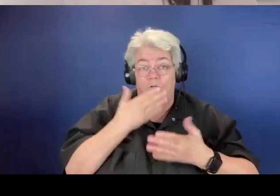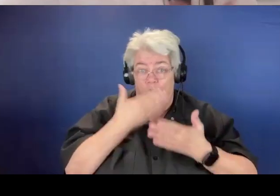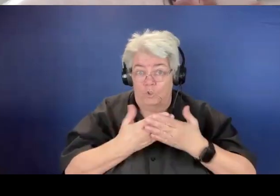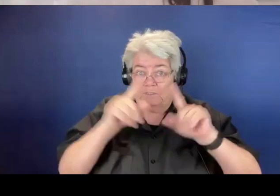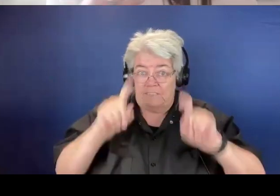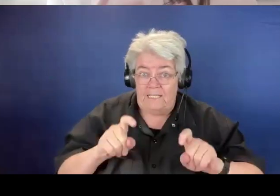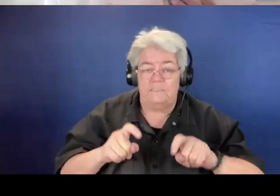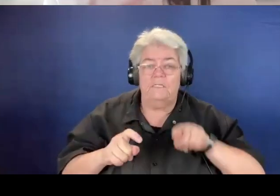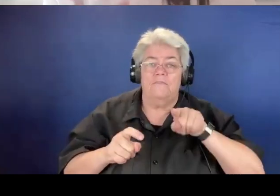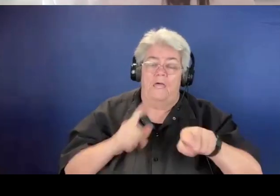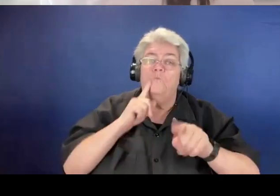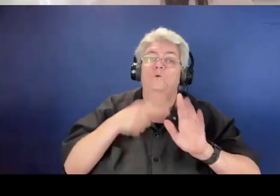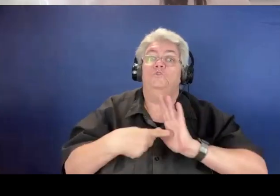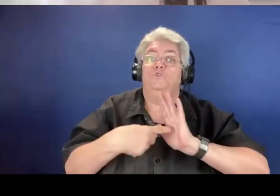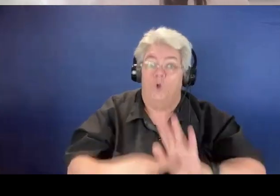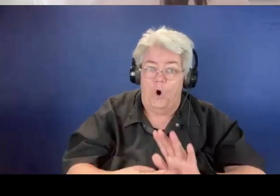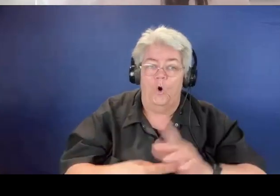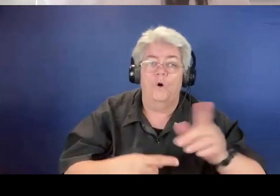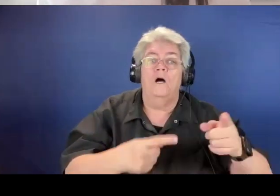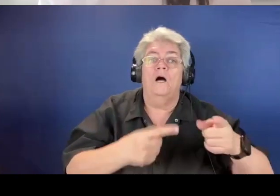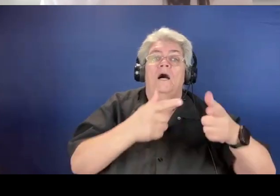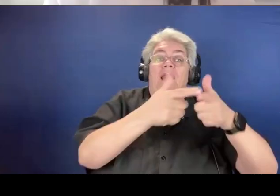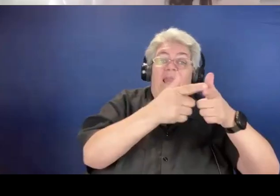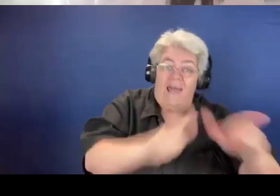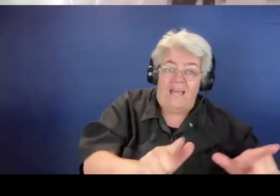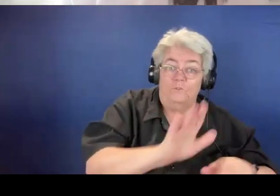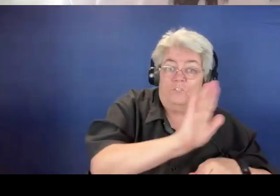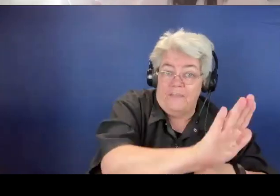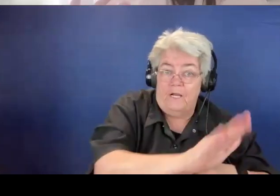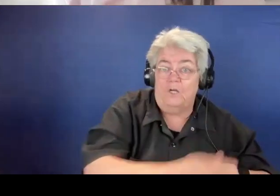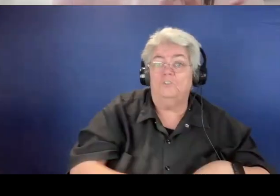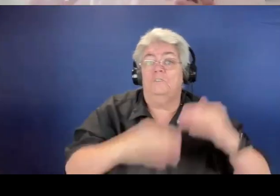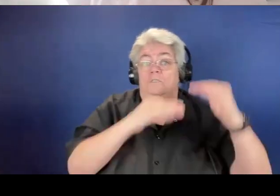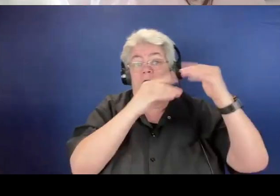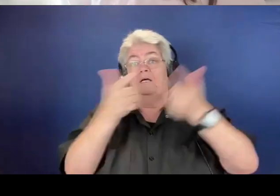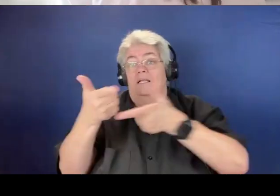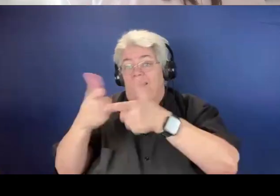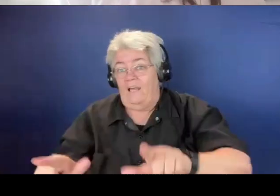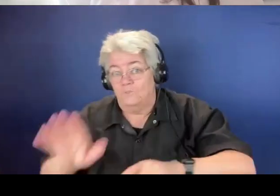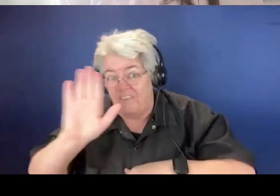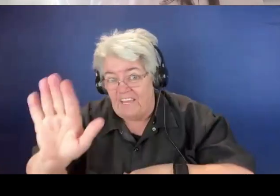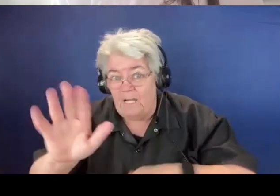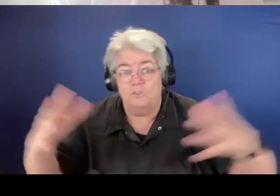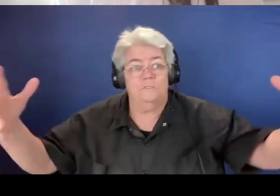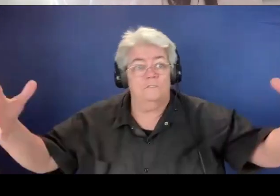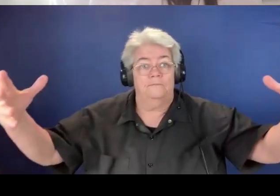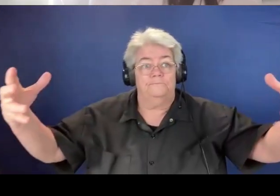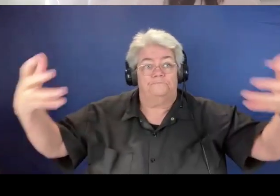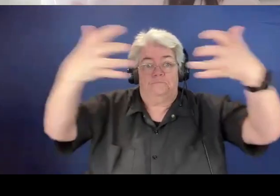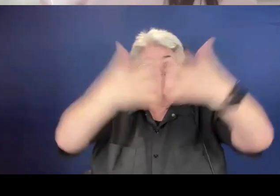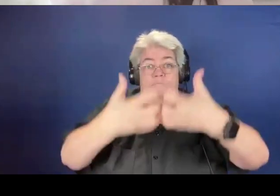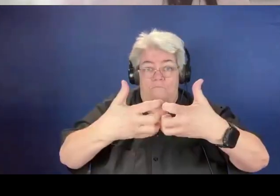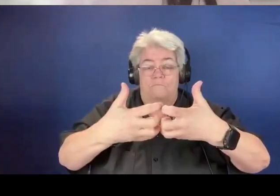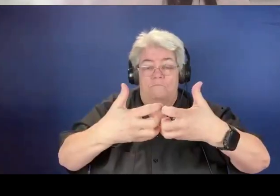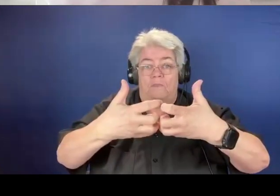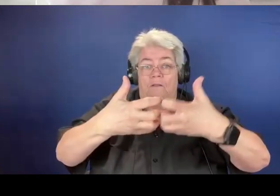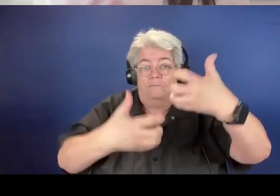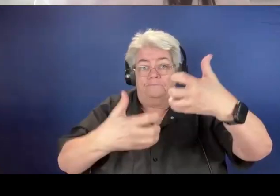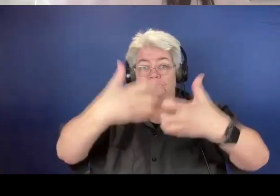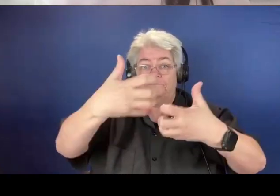assessments will help give us kind of a baseline of where they're functioning which will need to be interpreted with caution because the norming group is not